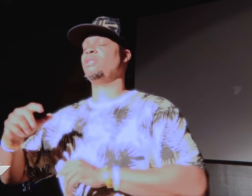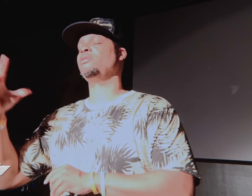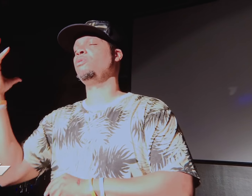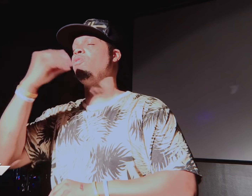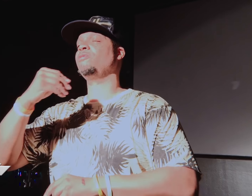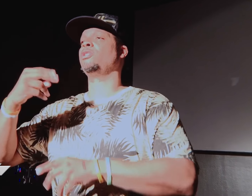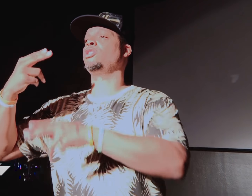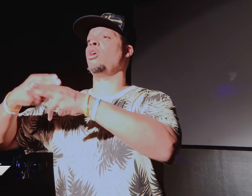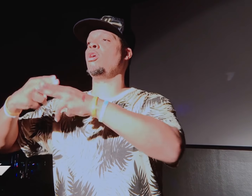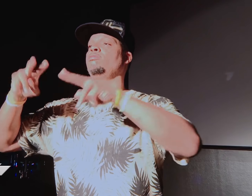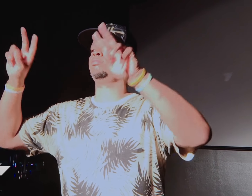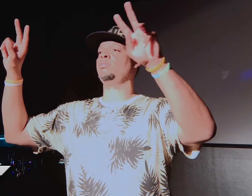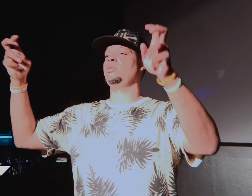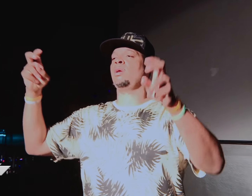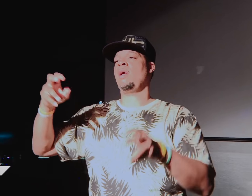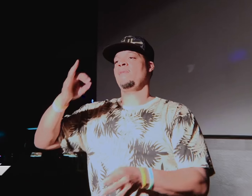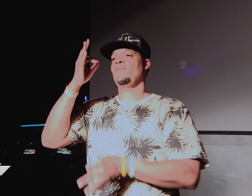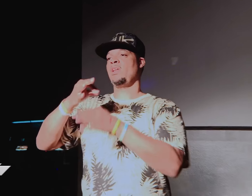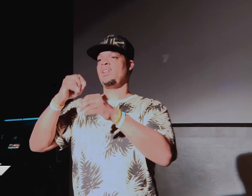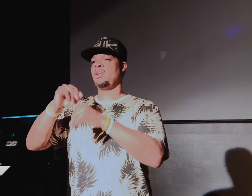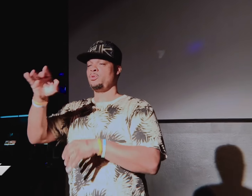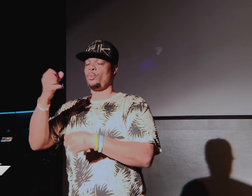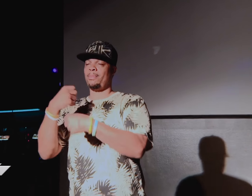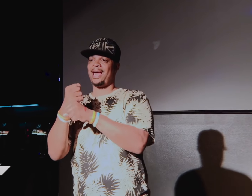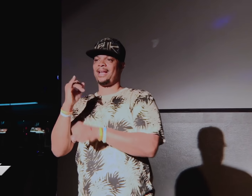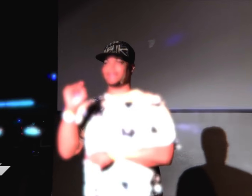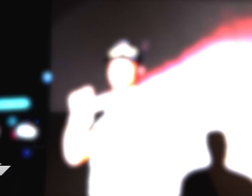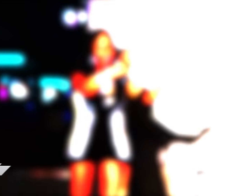And for BeBe Beautiful, the future is now.